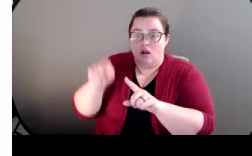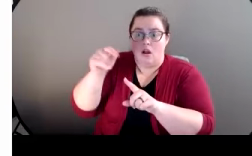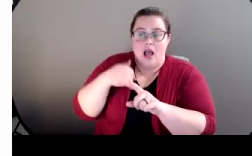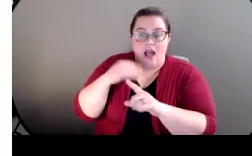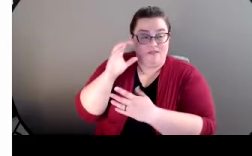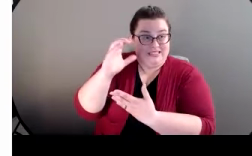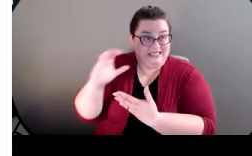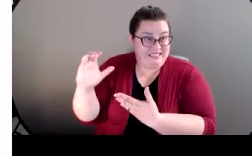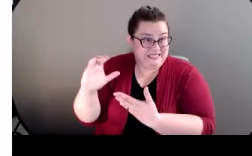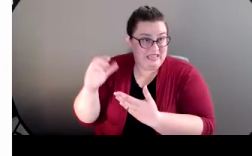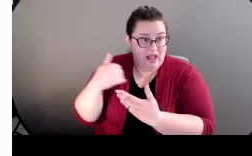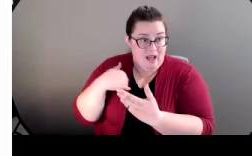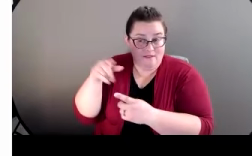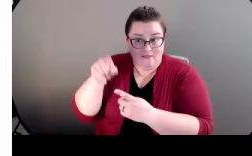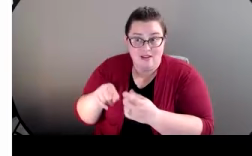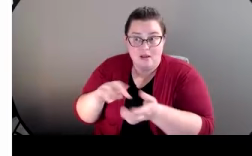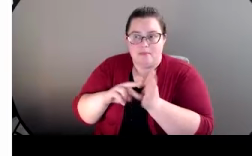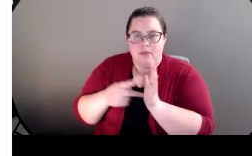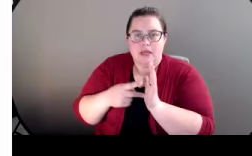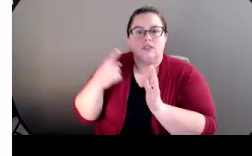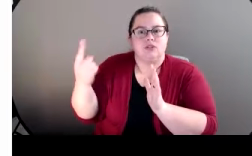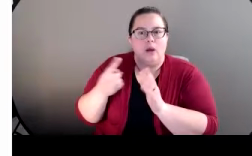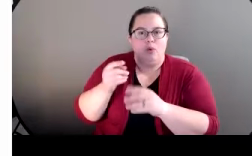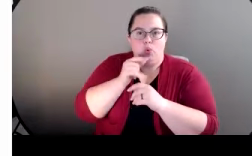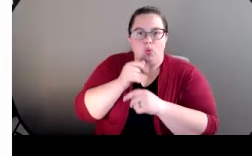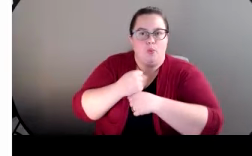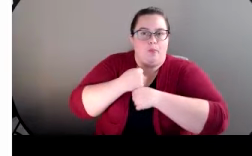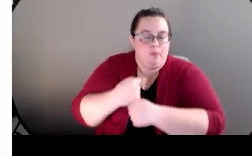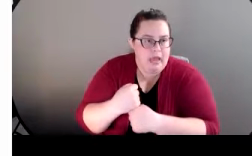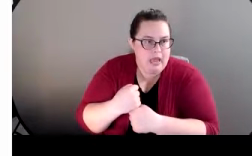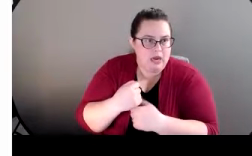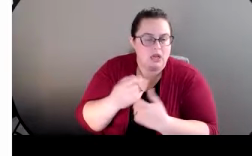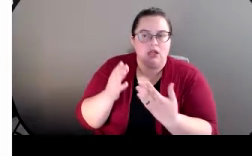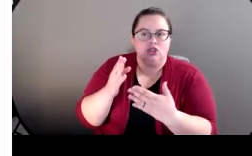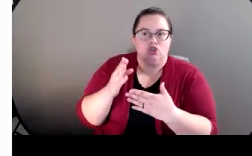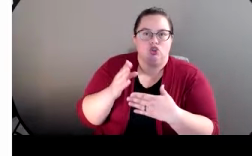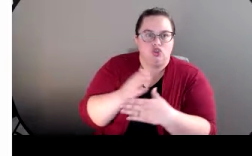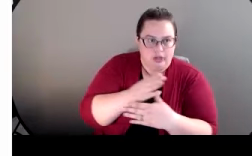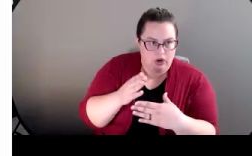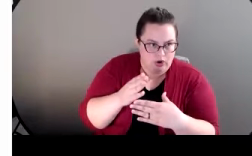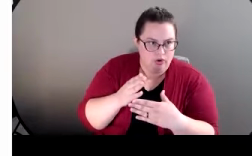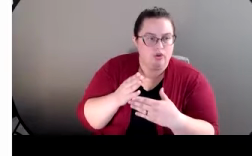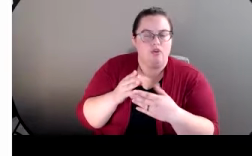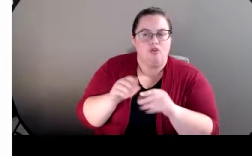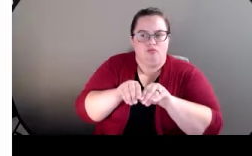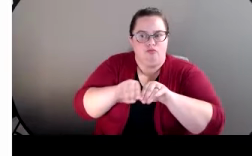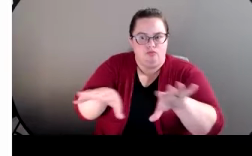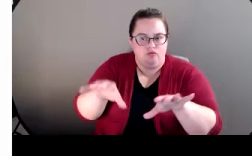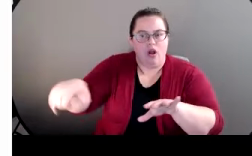it's been shared by someone who wants others to use this material. Okay.